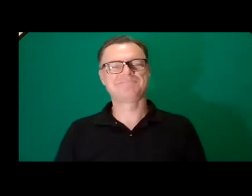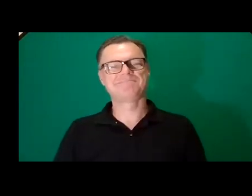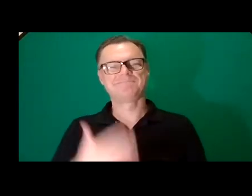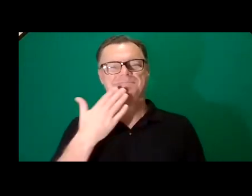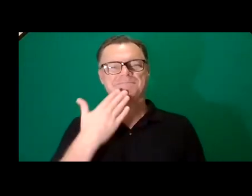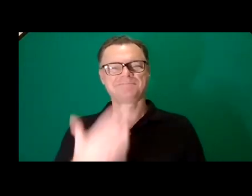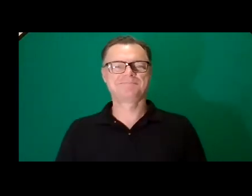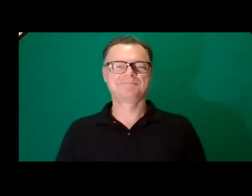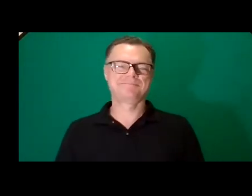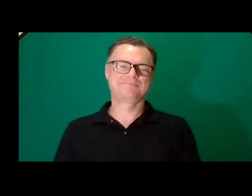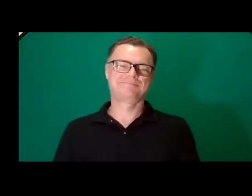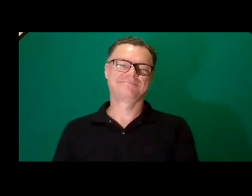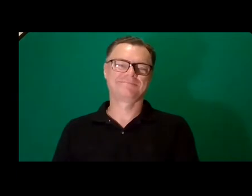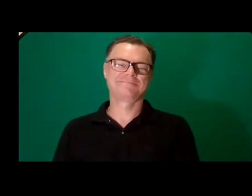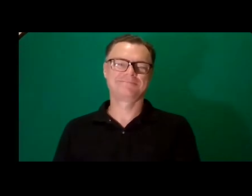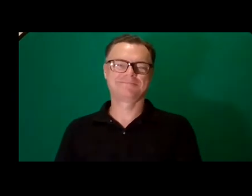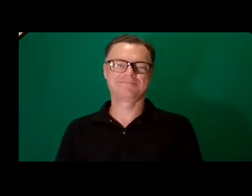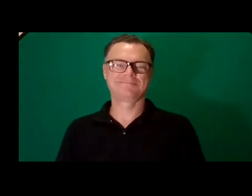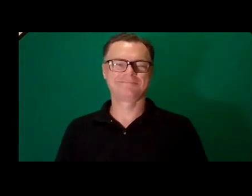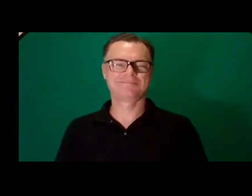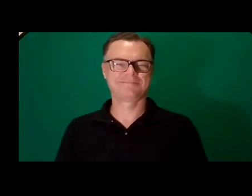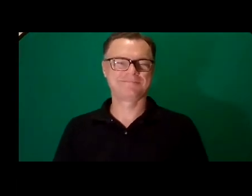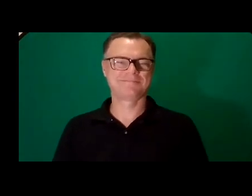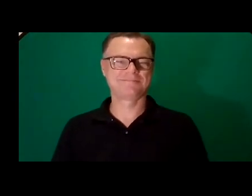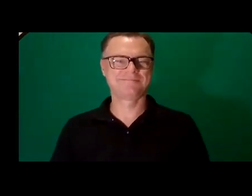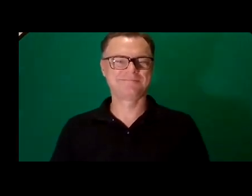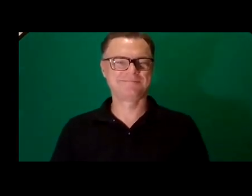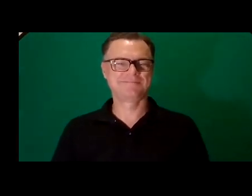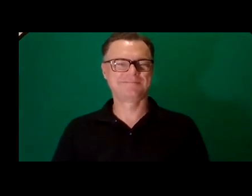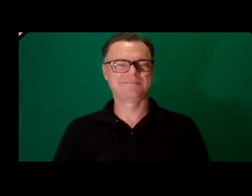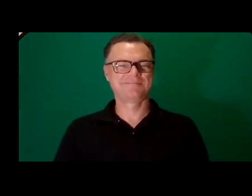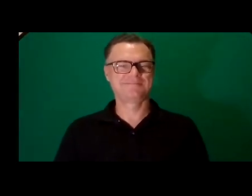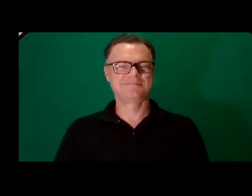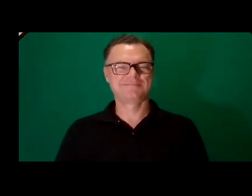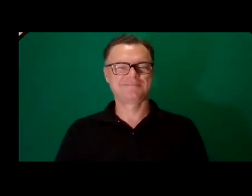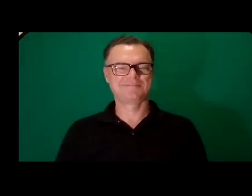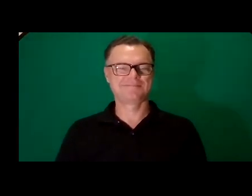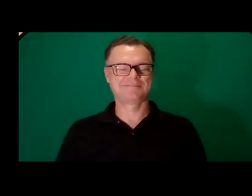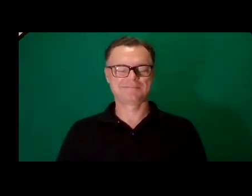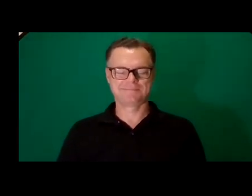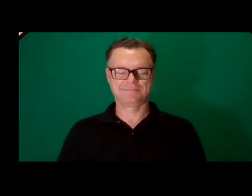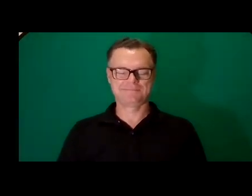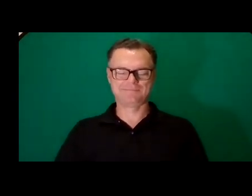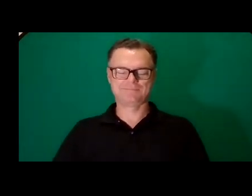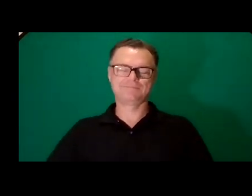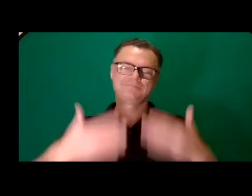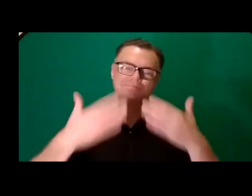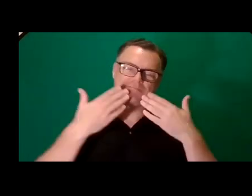Thank you. Thank you very very much Fiona for sharing